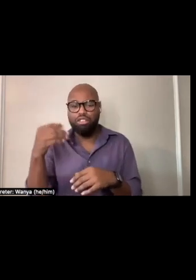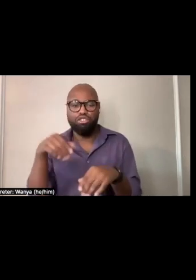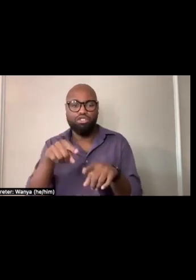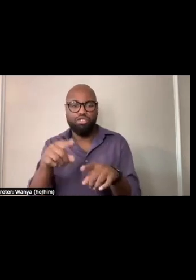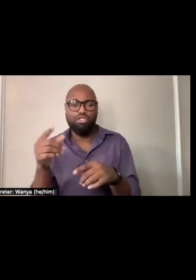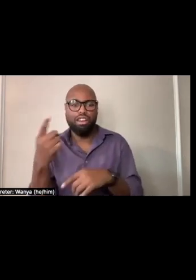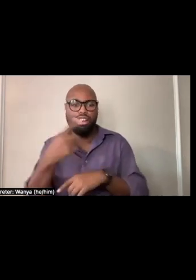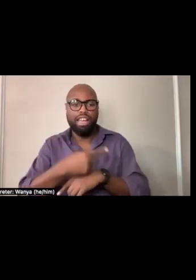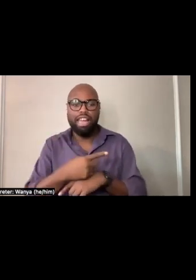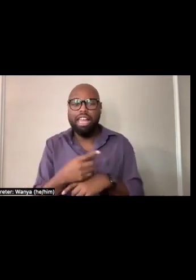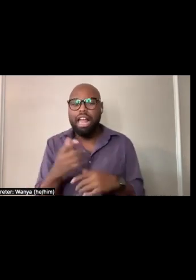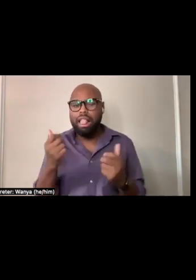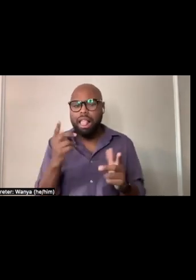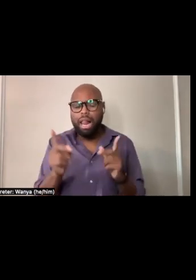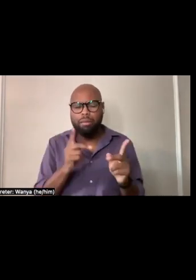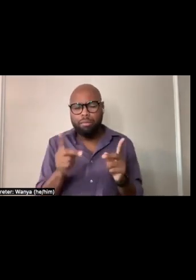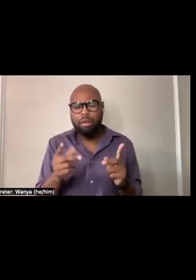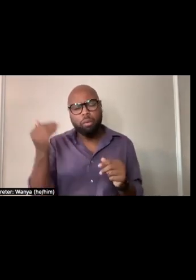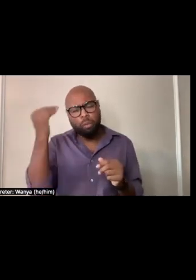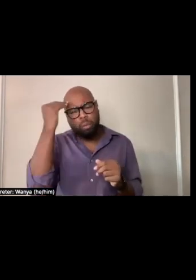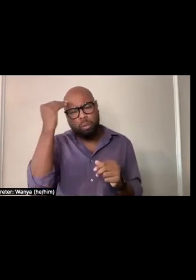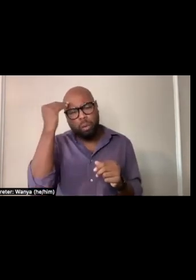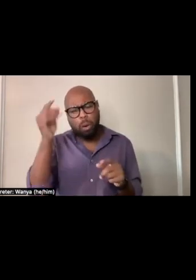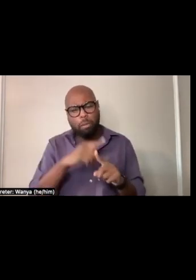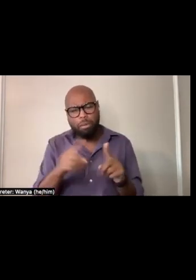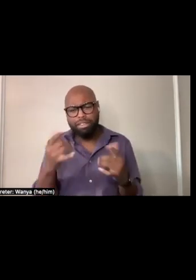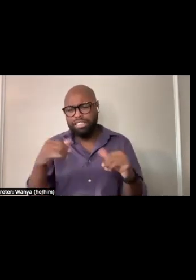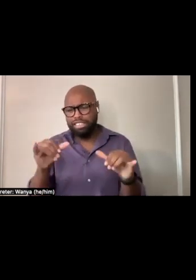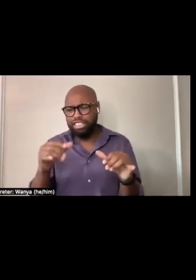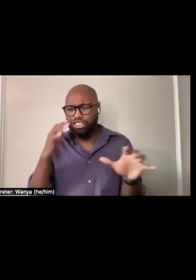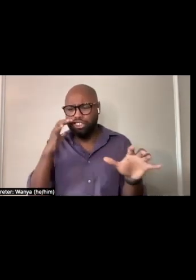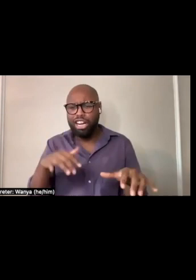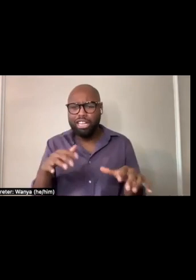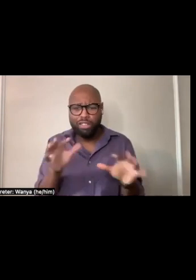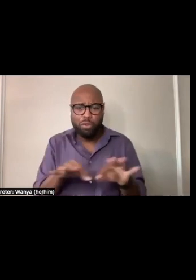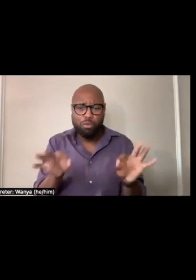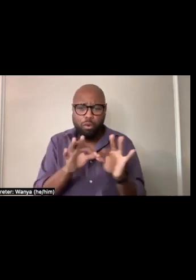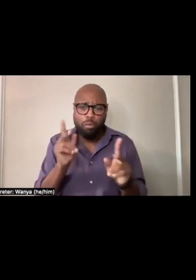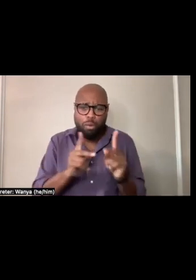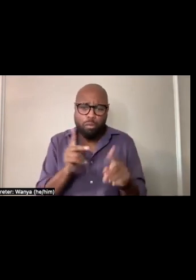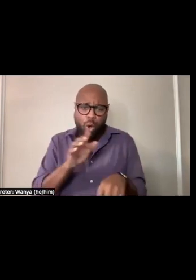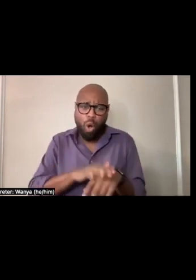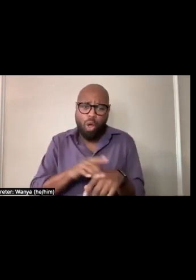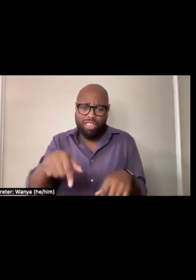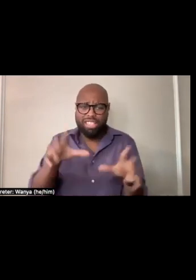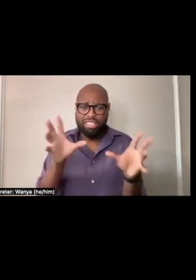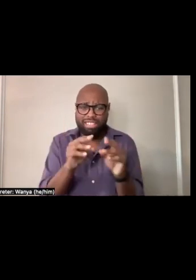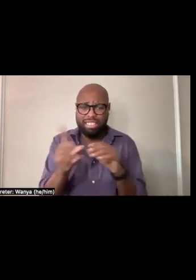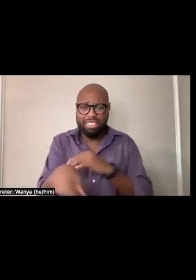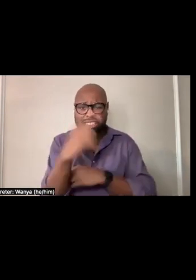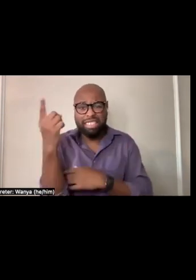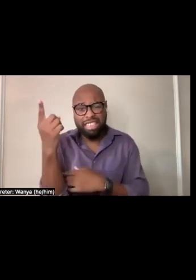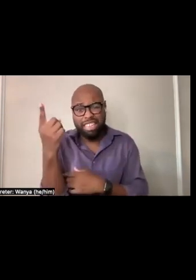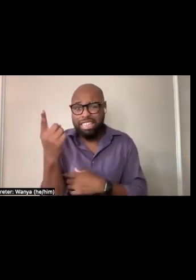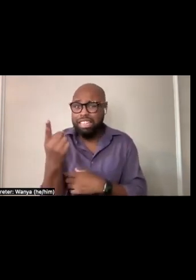I think it's important for those of us on the webinar today to recognize